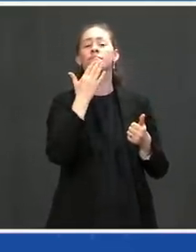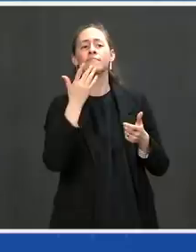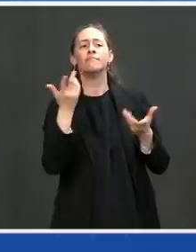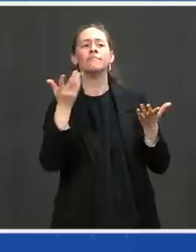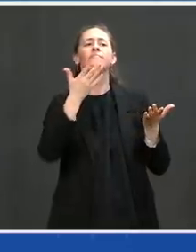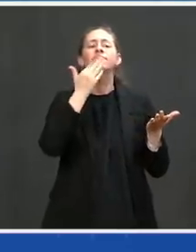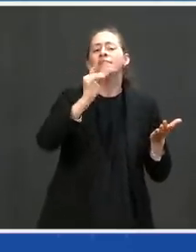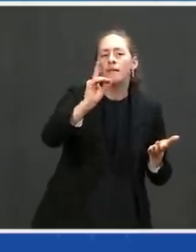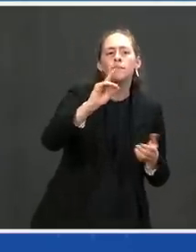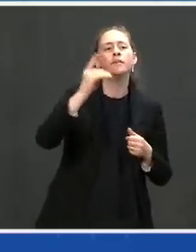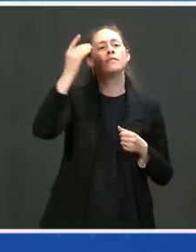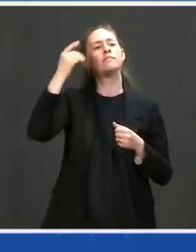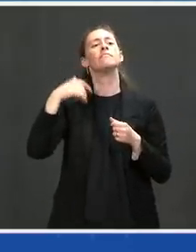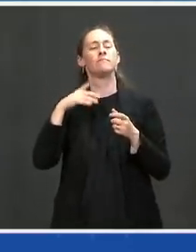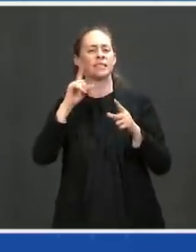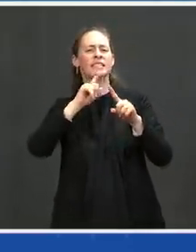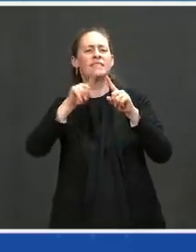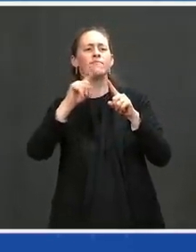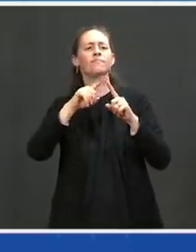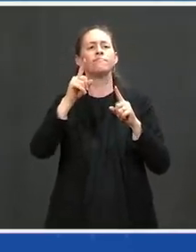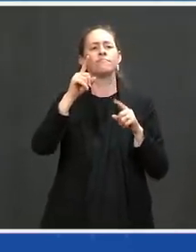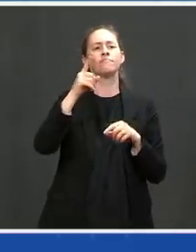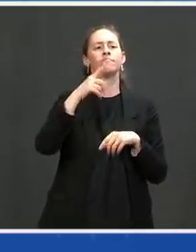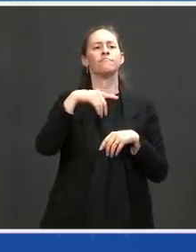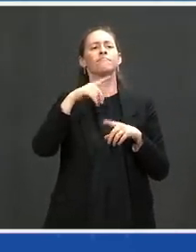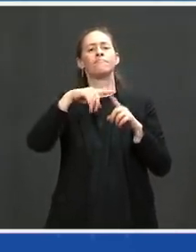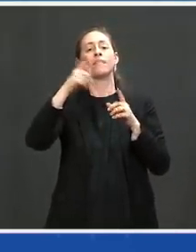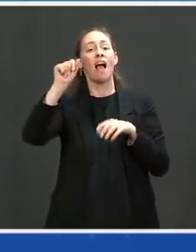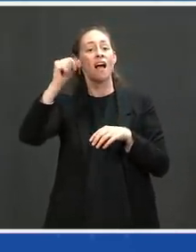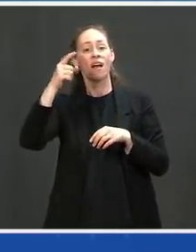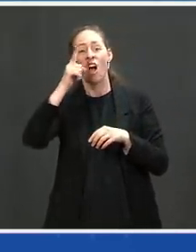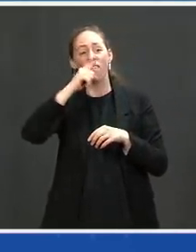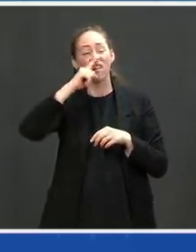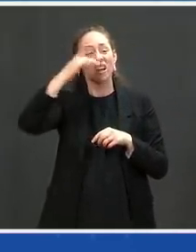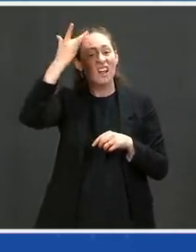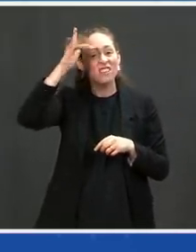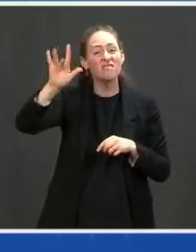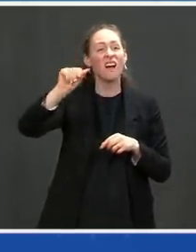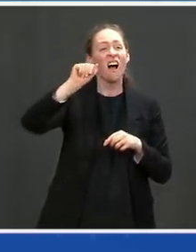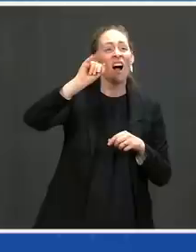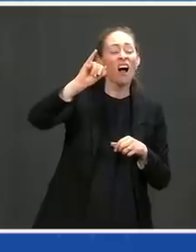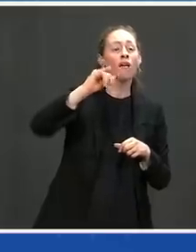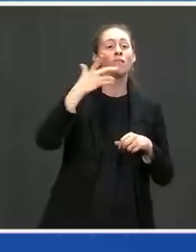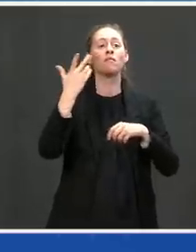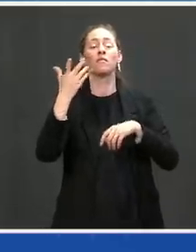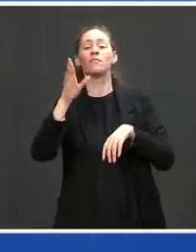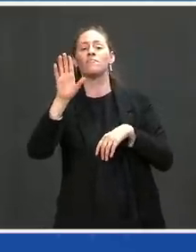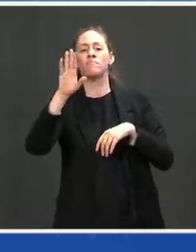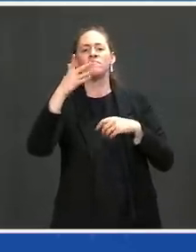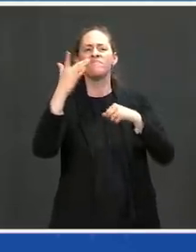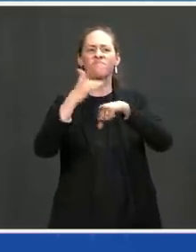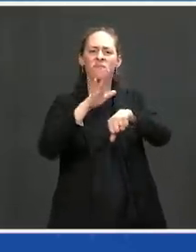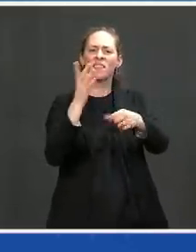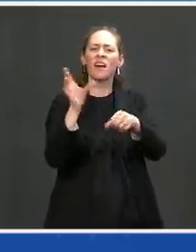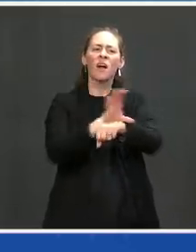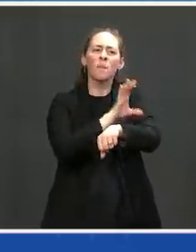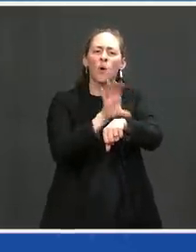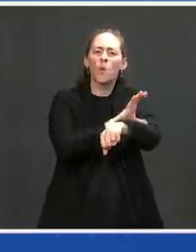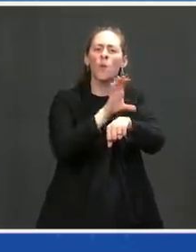quantum computing, biotech. And we're going to make real investments. China is out investing us by a longshot,